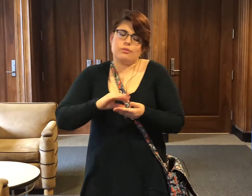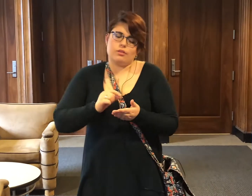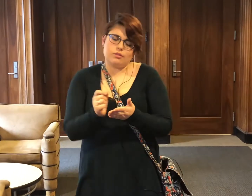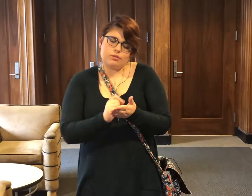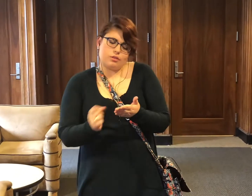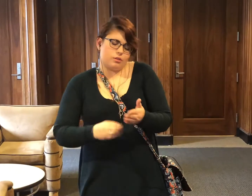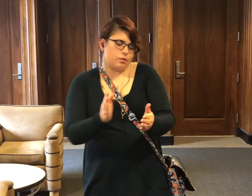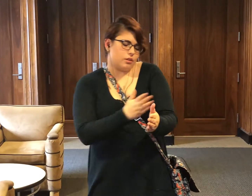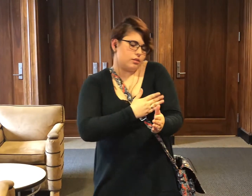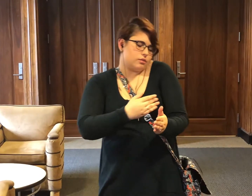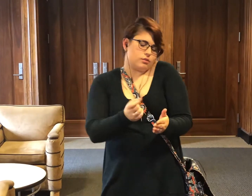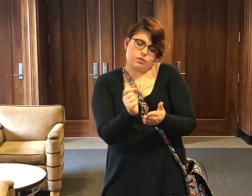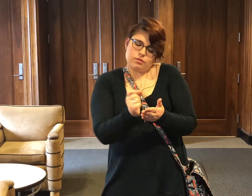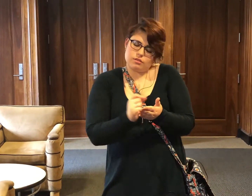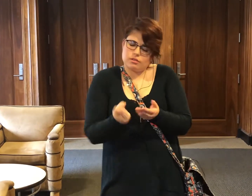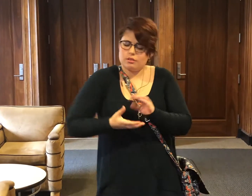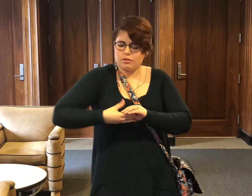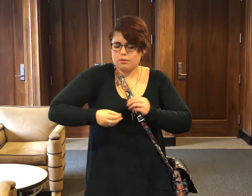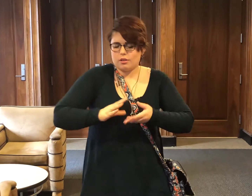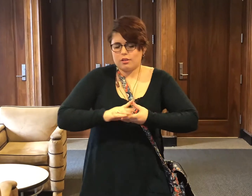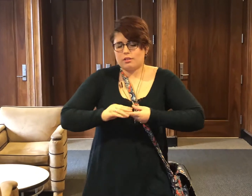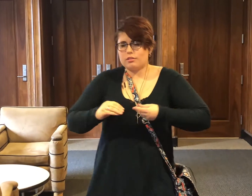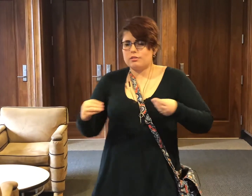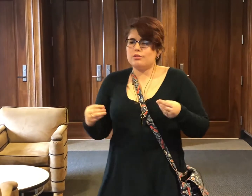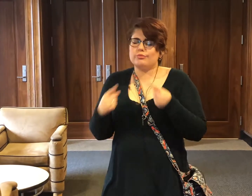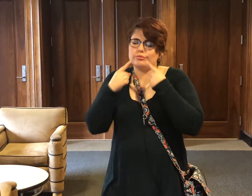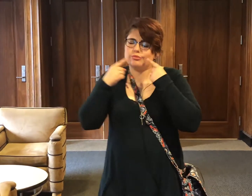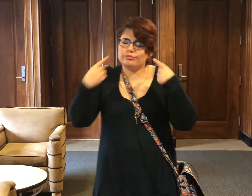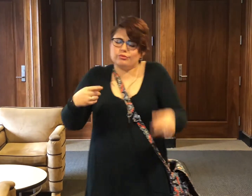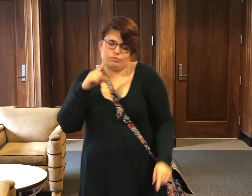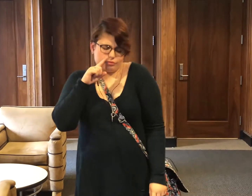So I started writing songs, I started writing stories